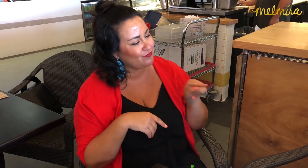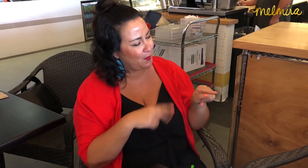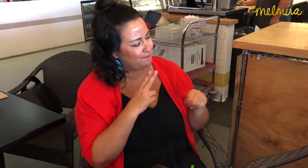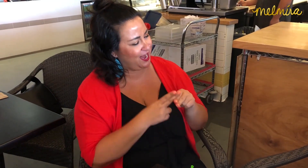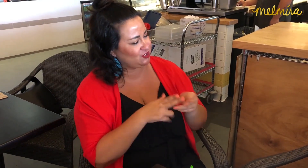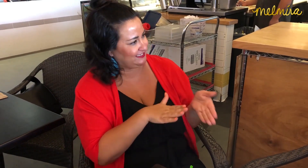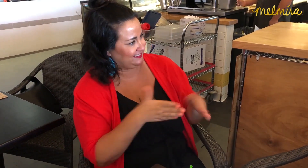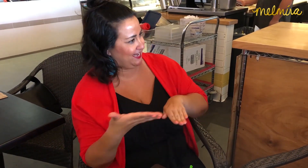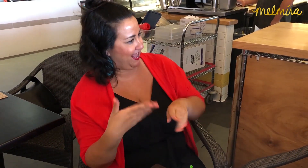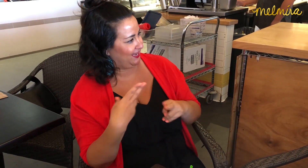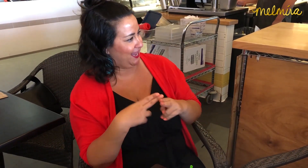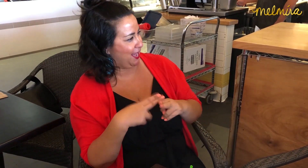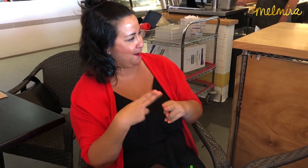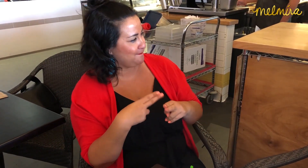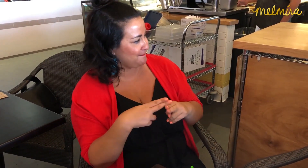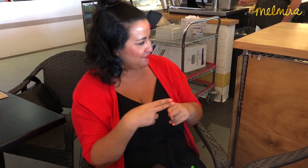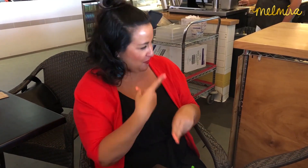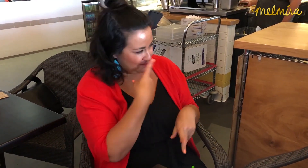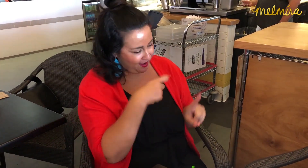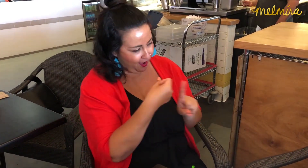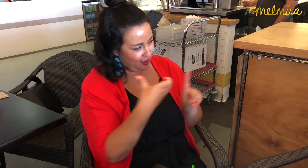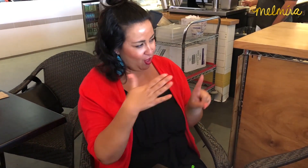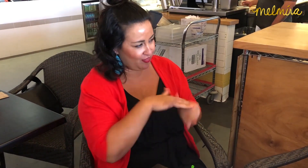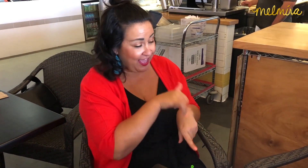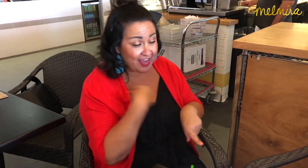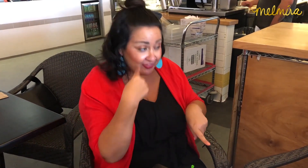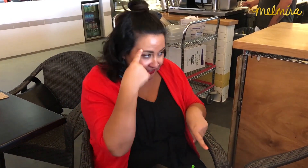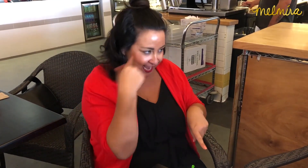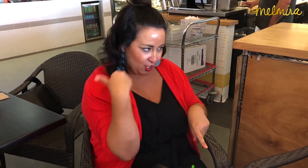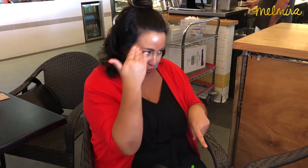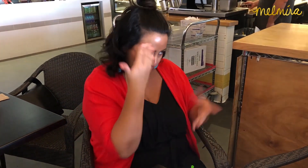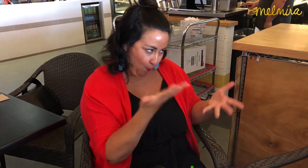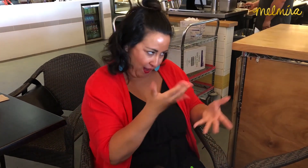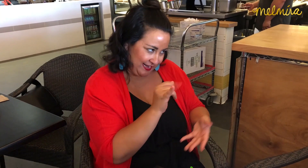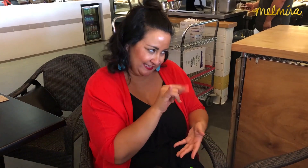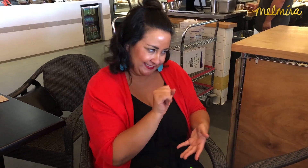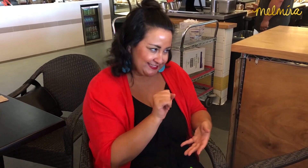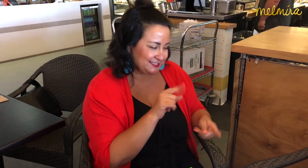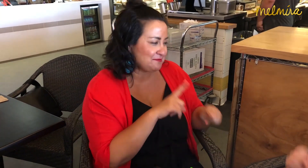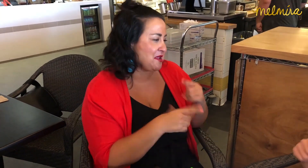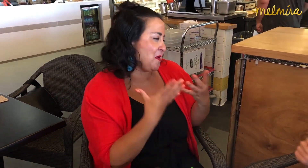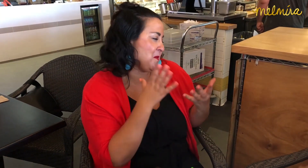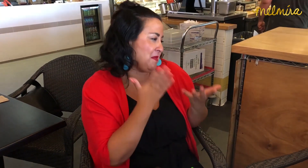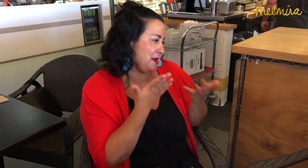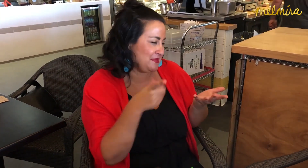You mentioned your dead name. Can you expand on that? I THINK I know what it is, but for our viewers that